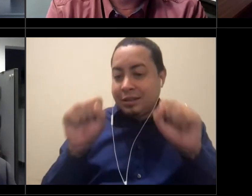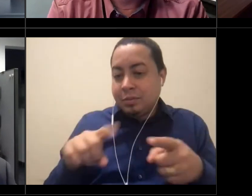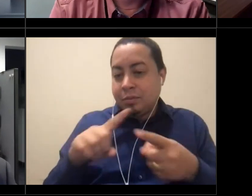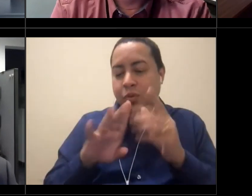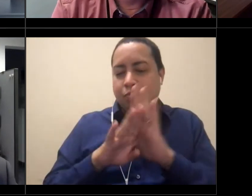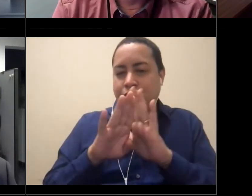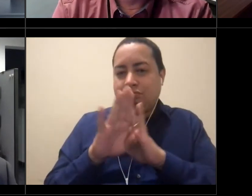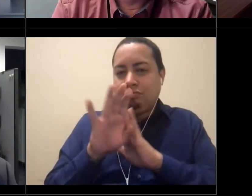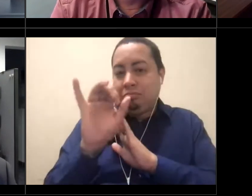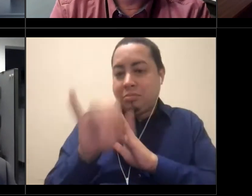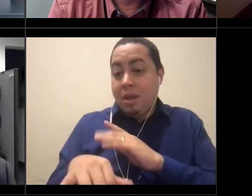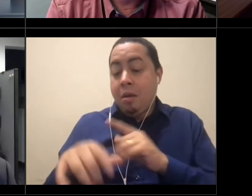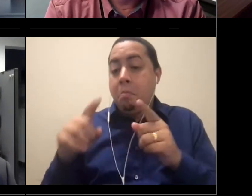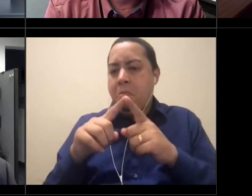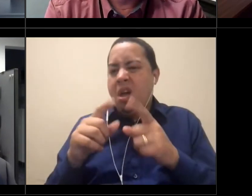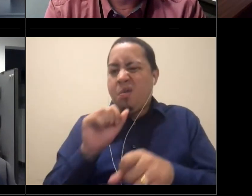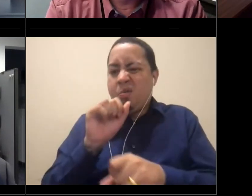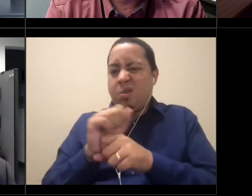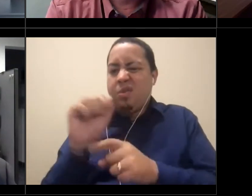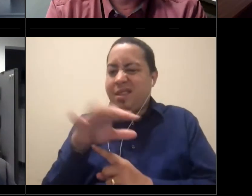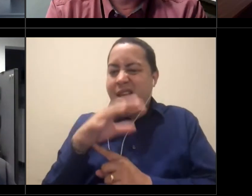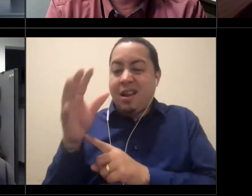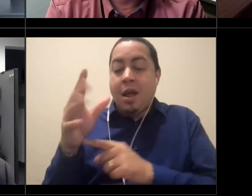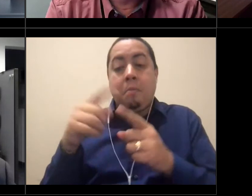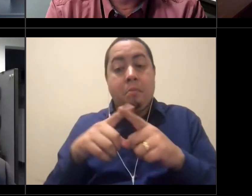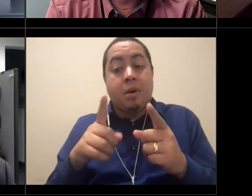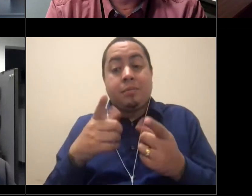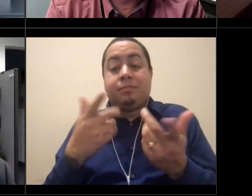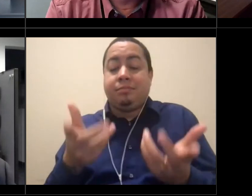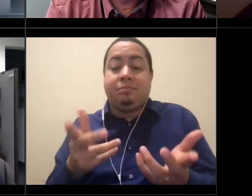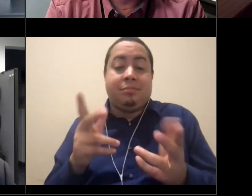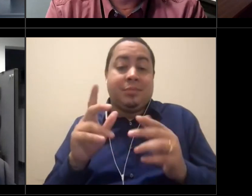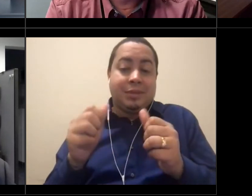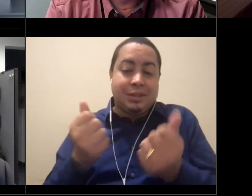So just about any kind of physical science or engineering